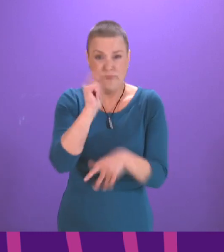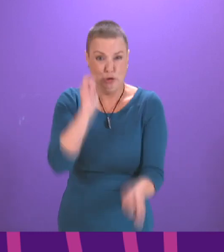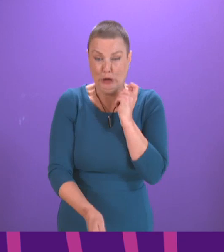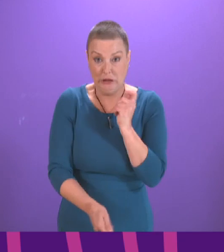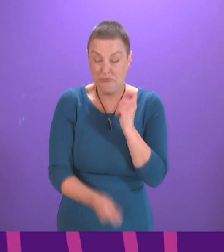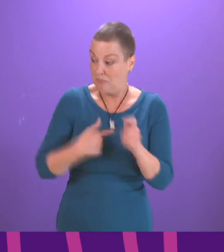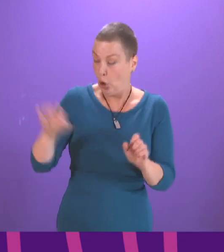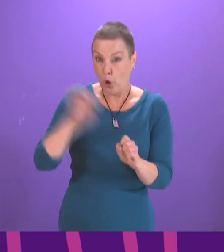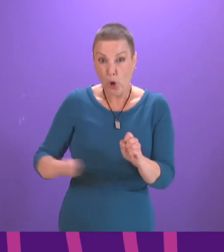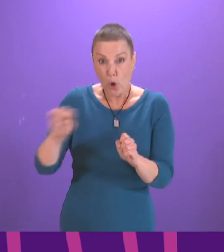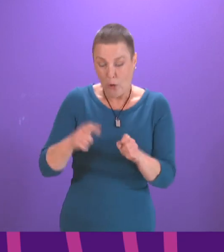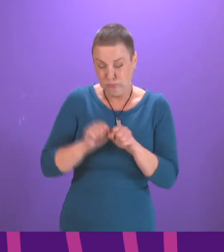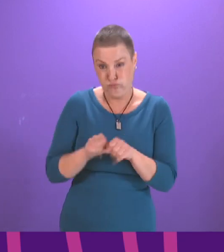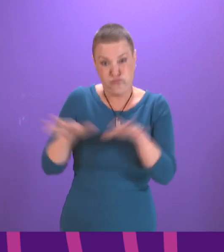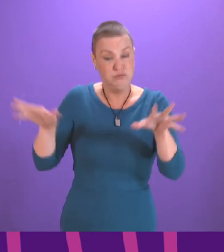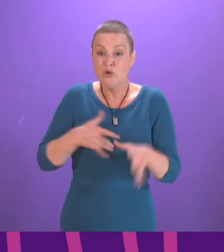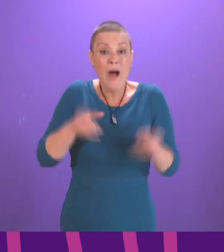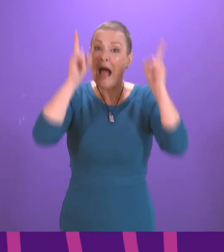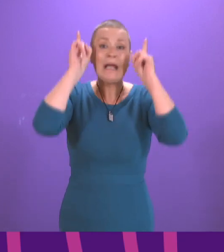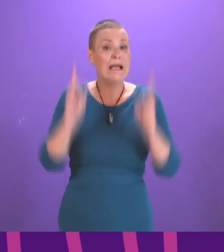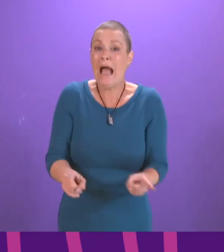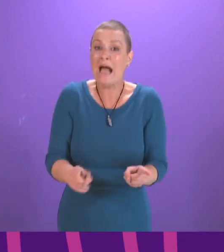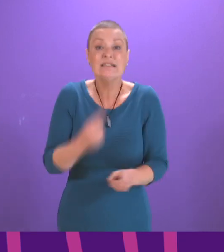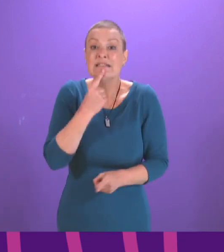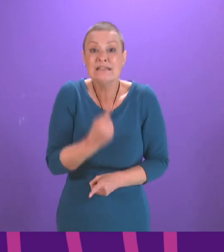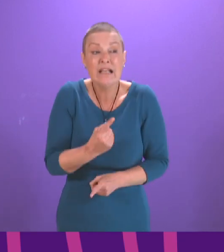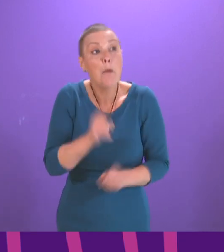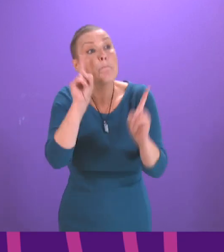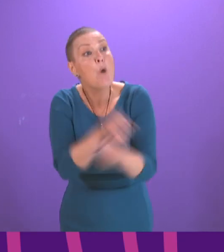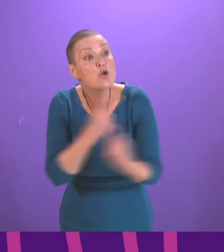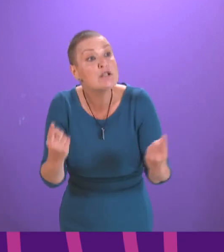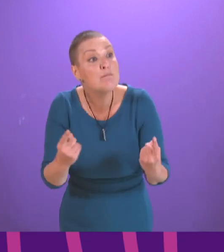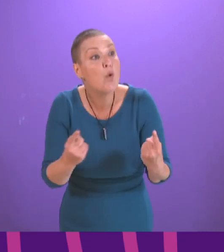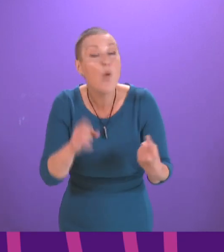accelerating so I cannot rule out a move back to nationwide restrictions in the next few